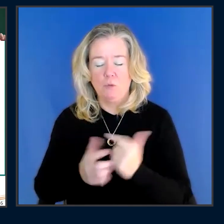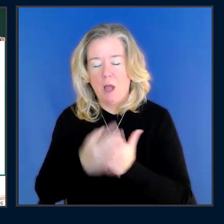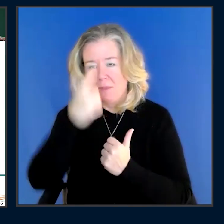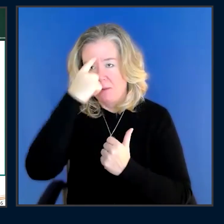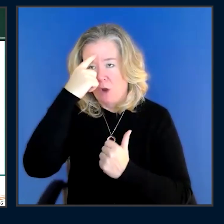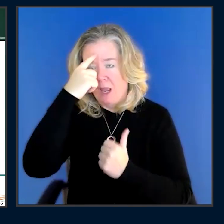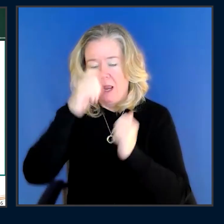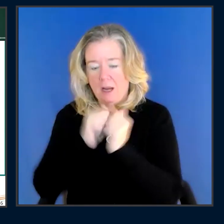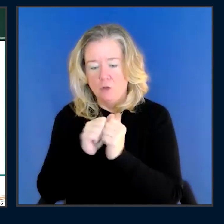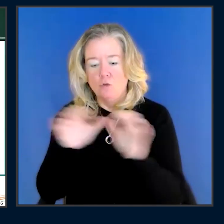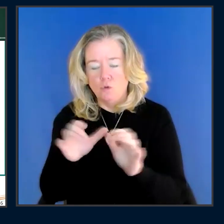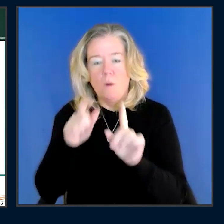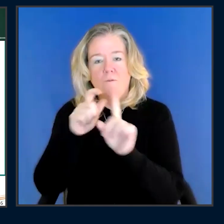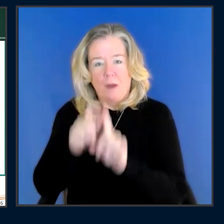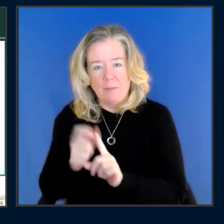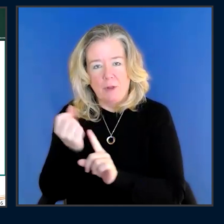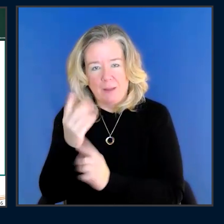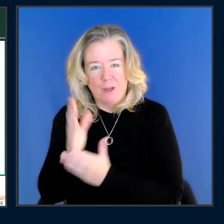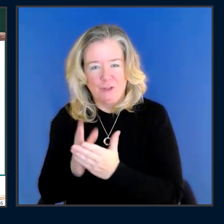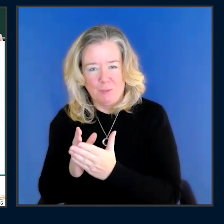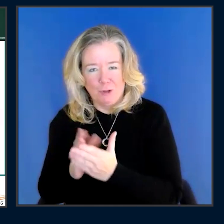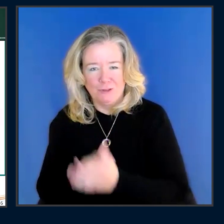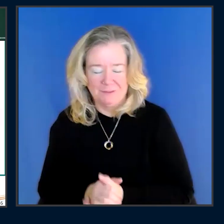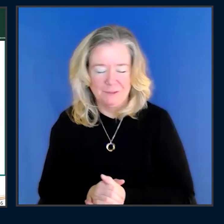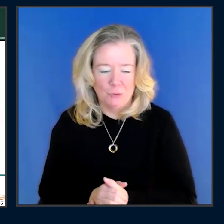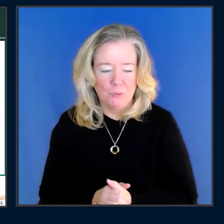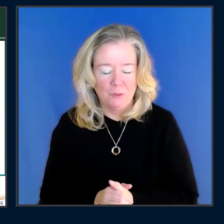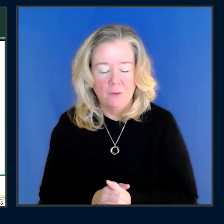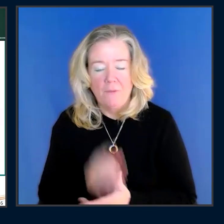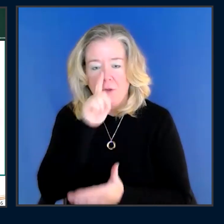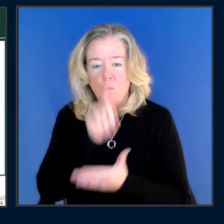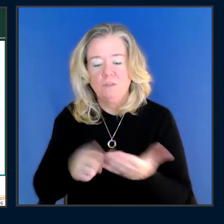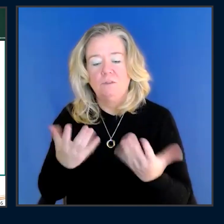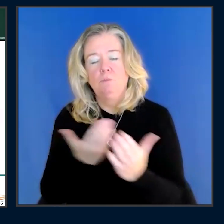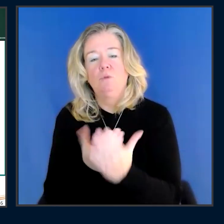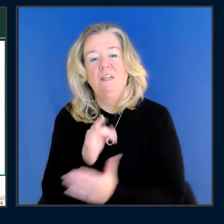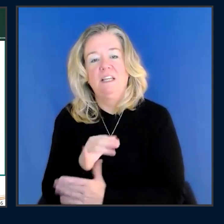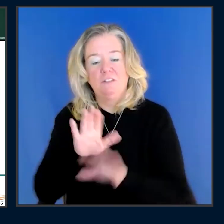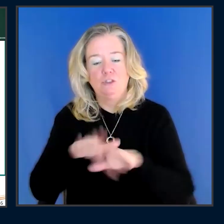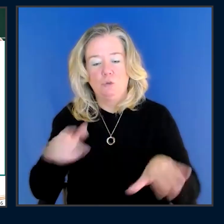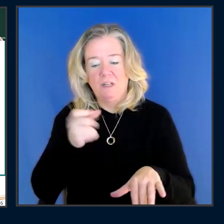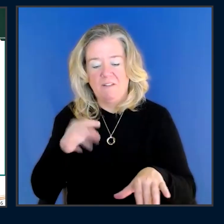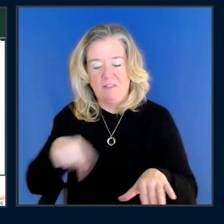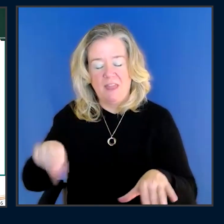to do the vocabulary and comprehension. So research says if children are focusing